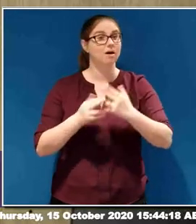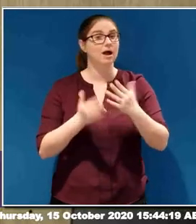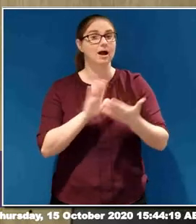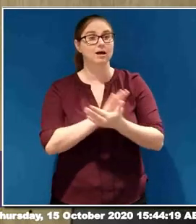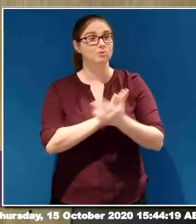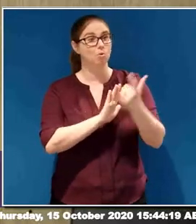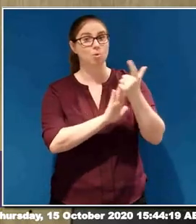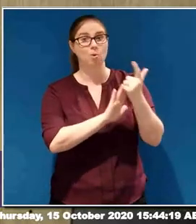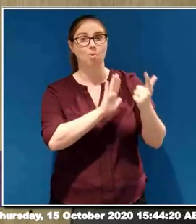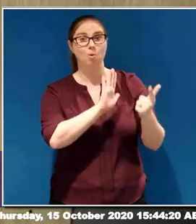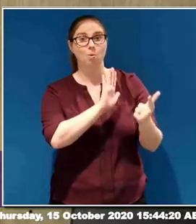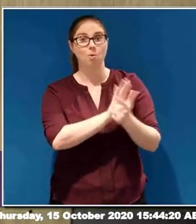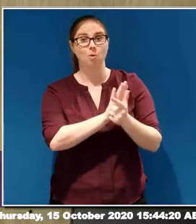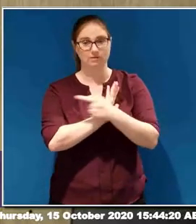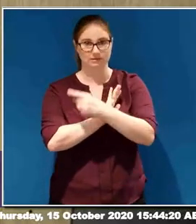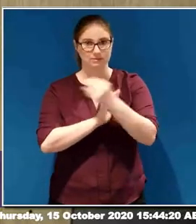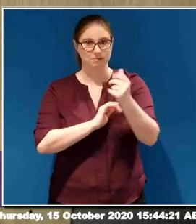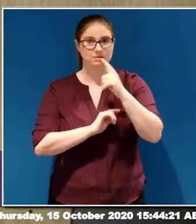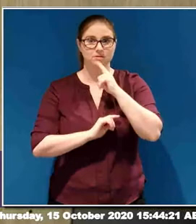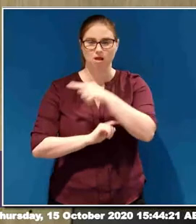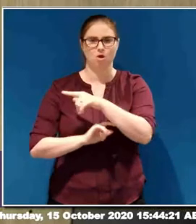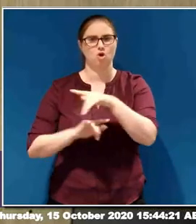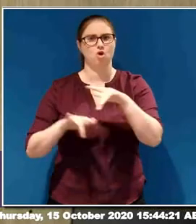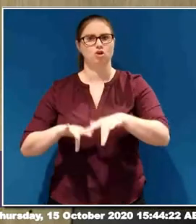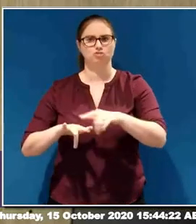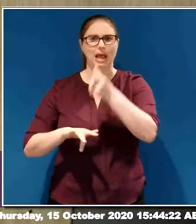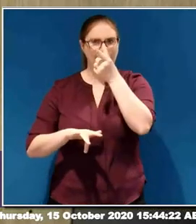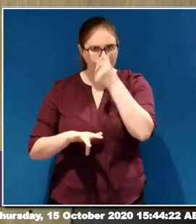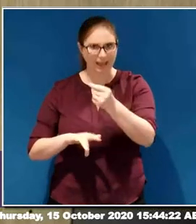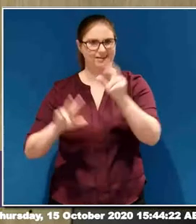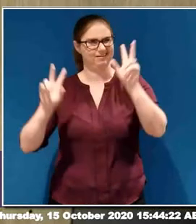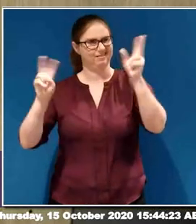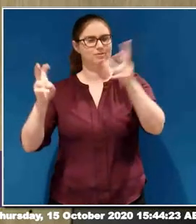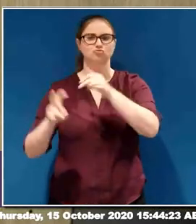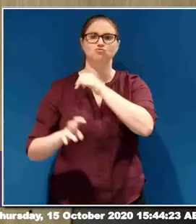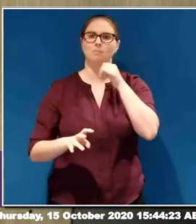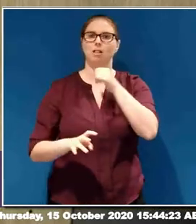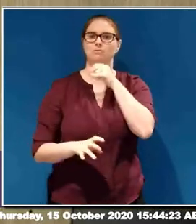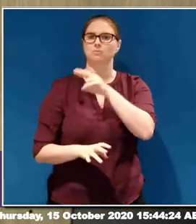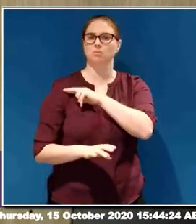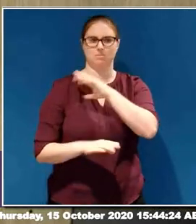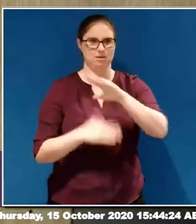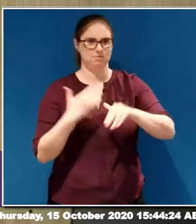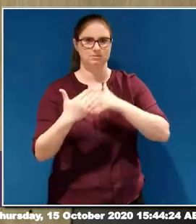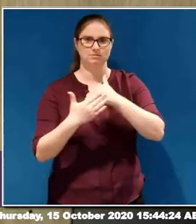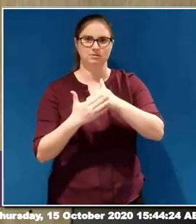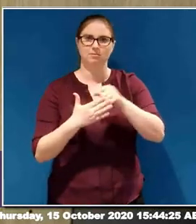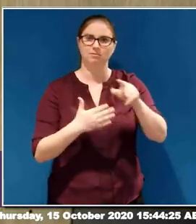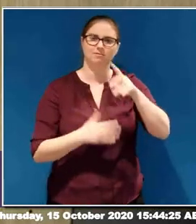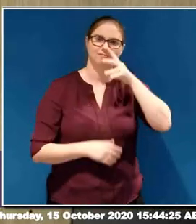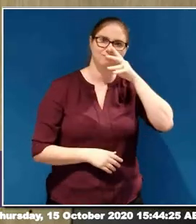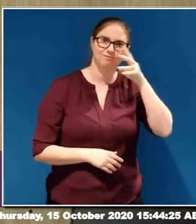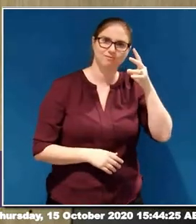So for a 5-year-old to 8, it's actually very, very difficult for those children.